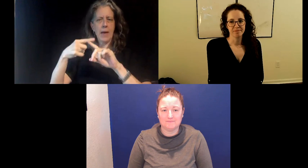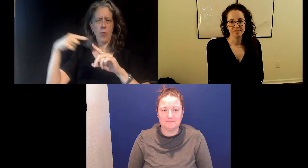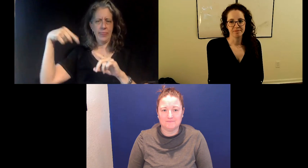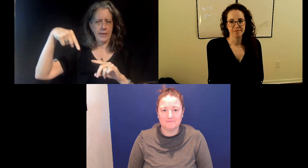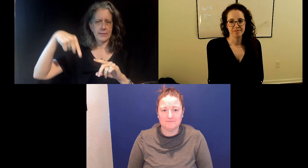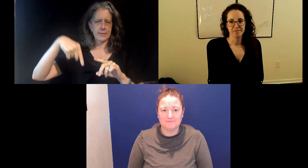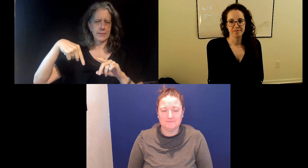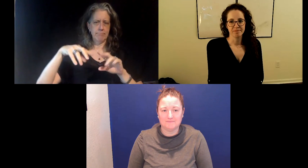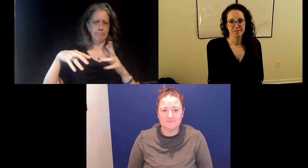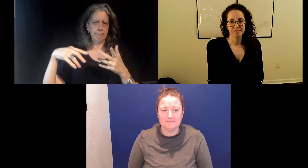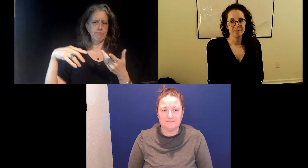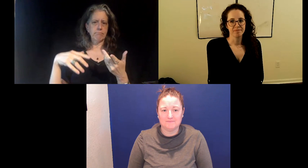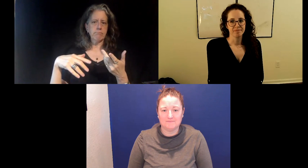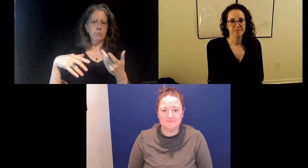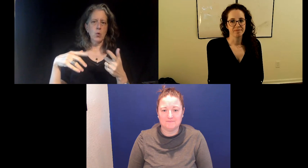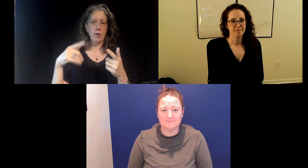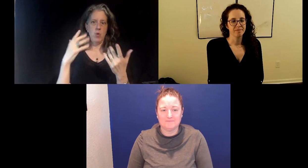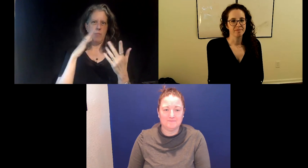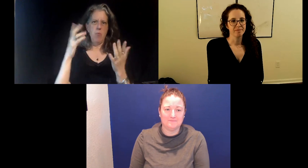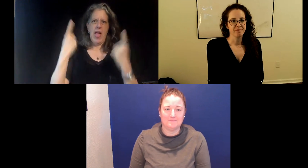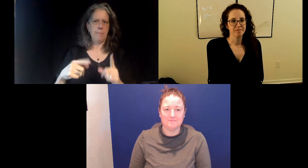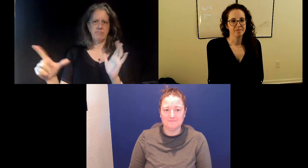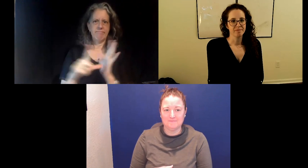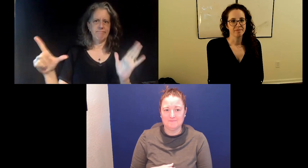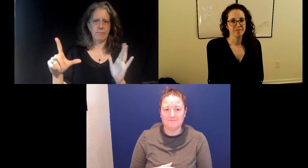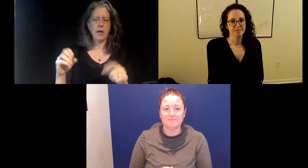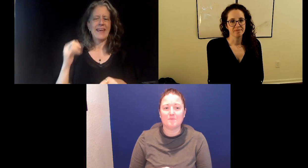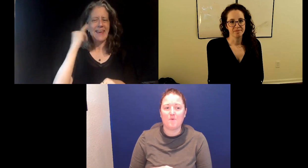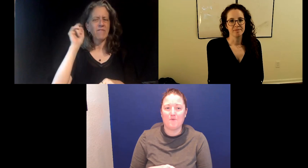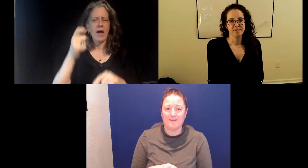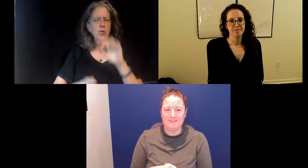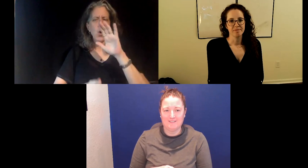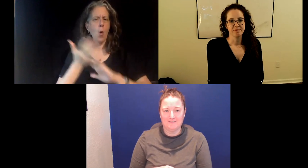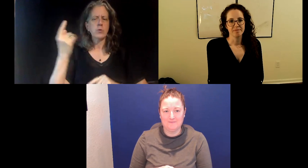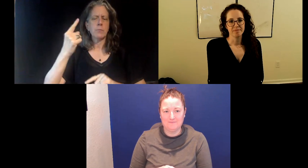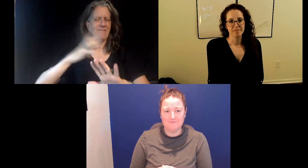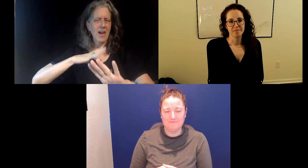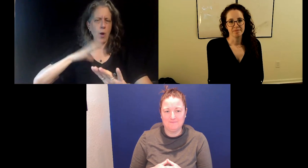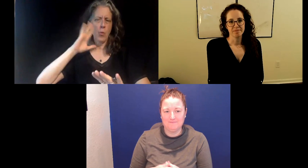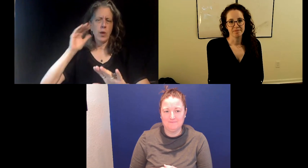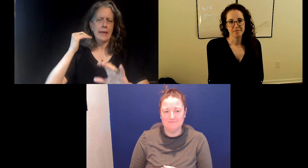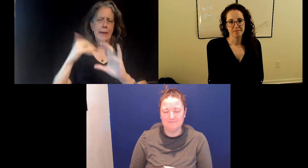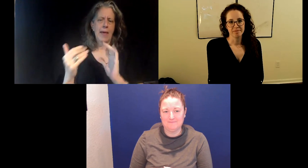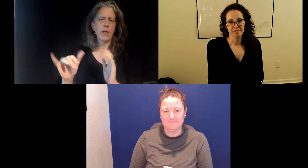uh to send you a survey immediately after you'll be redirected to that um so if you it'll pop up